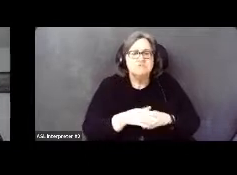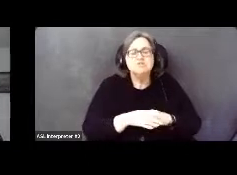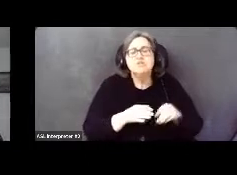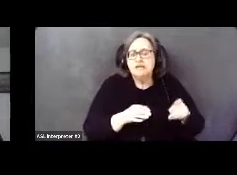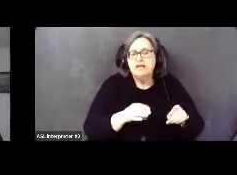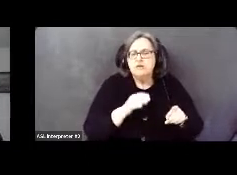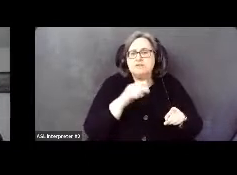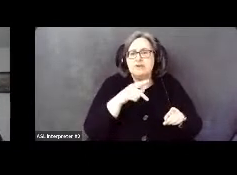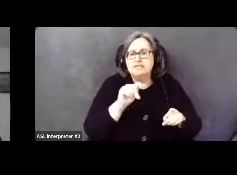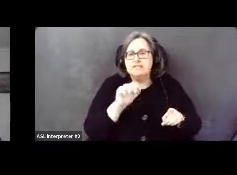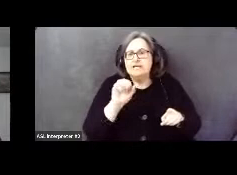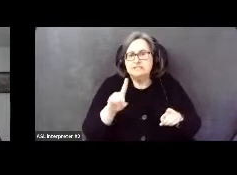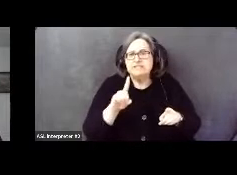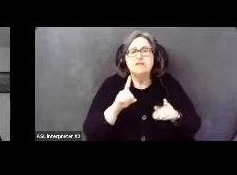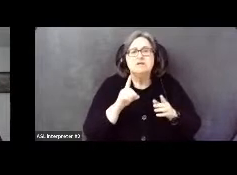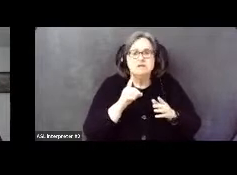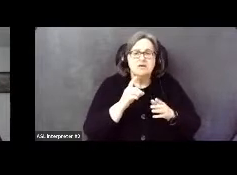counselor and learn coping skill.